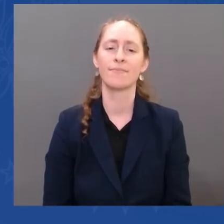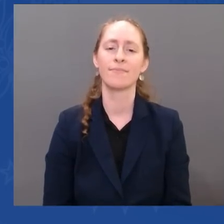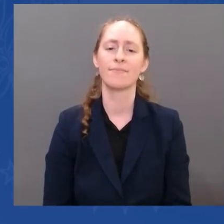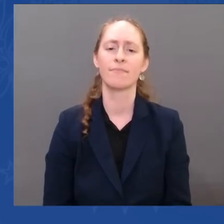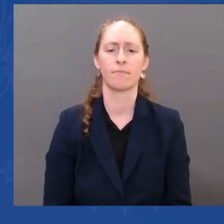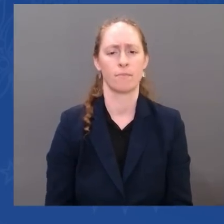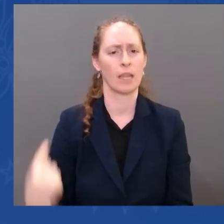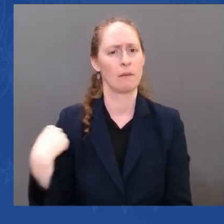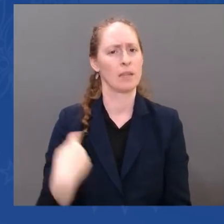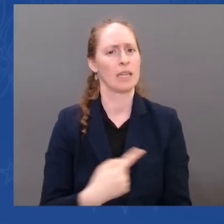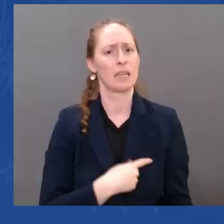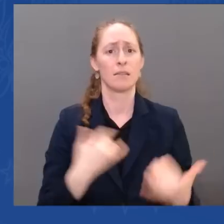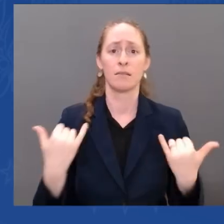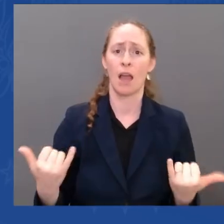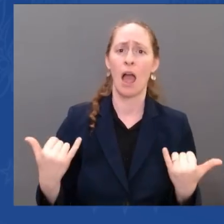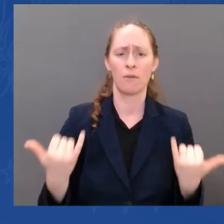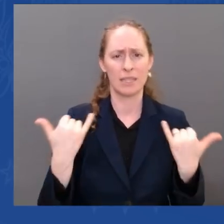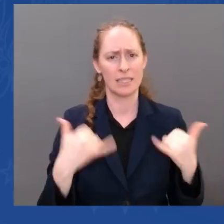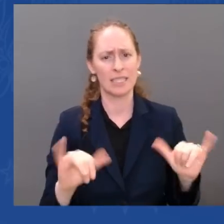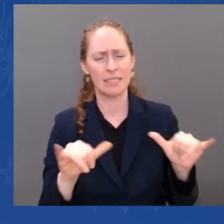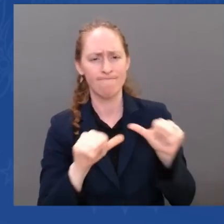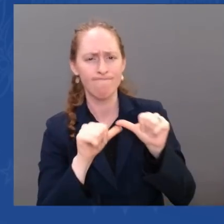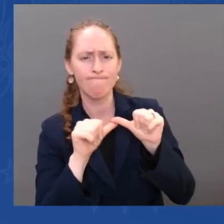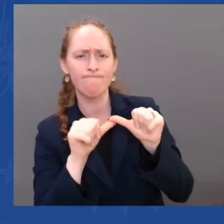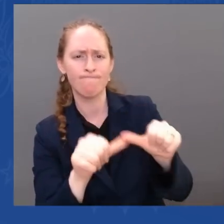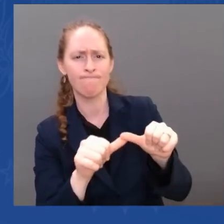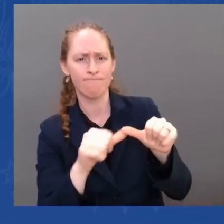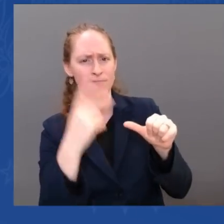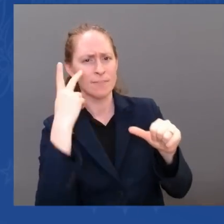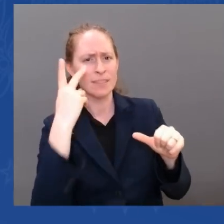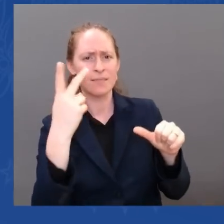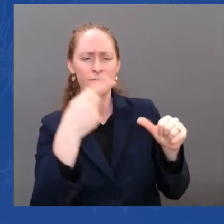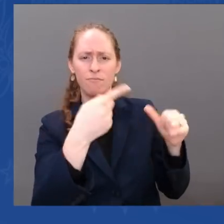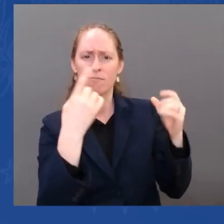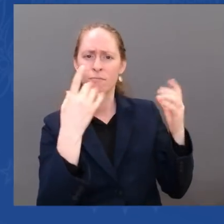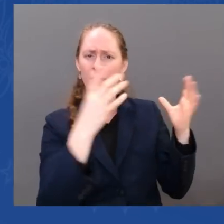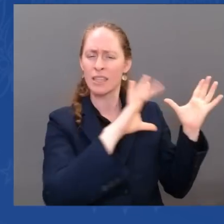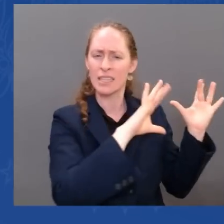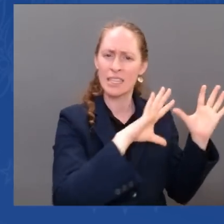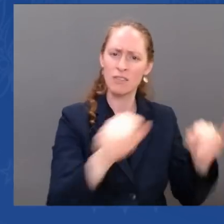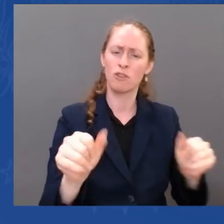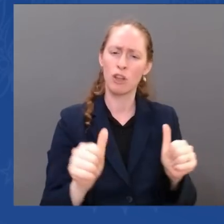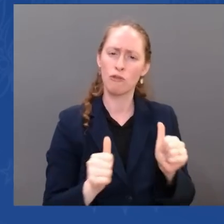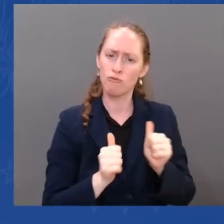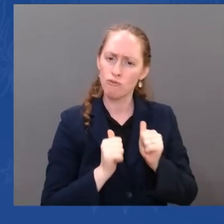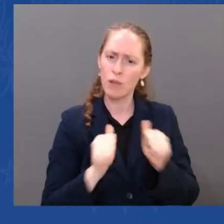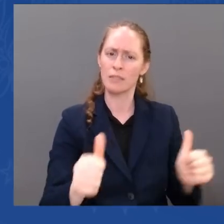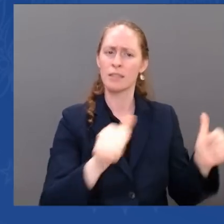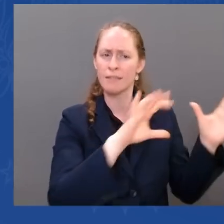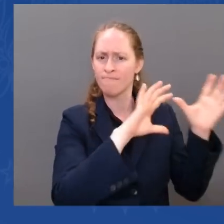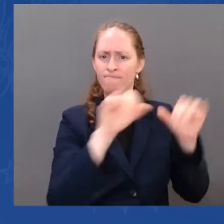Mr. President. Your friendship with Hellenism and your support of the Hellenic Republic.